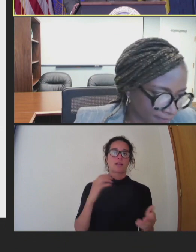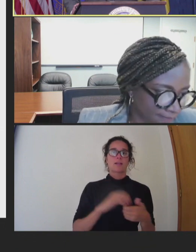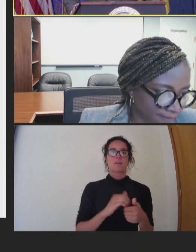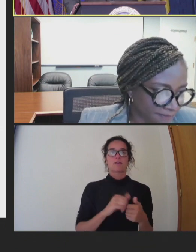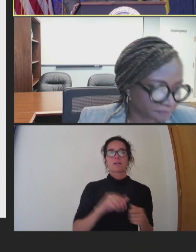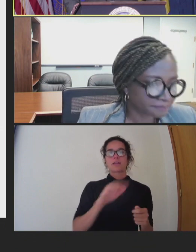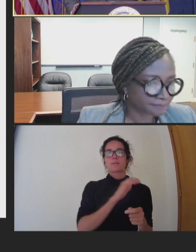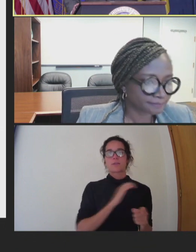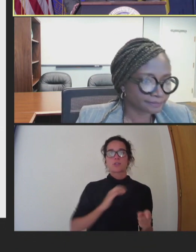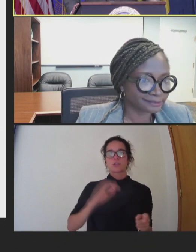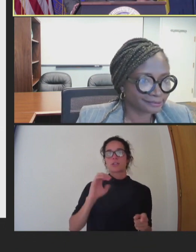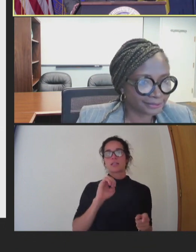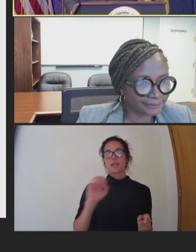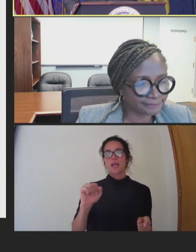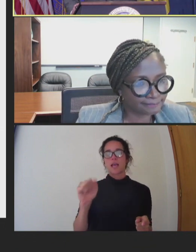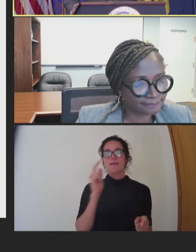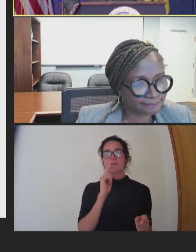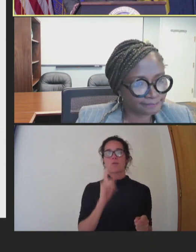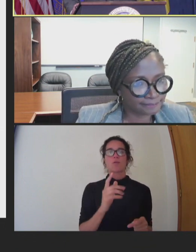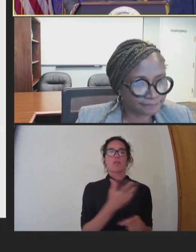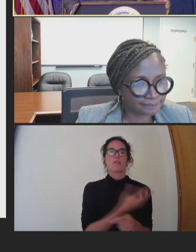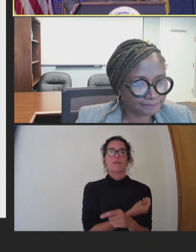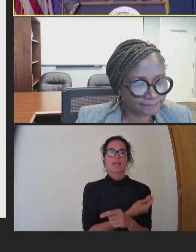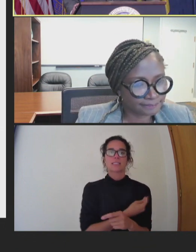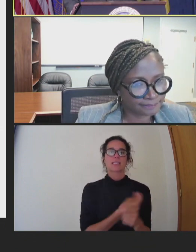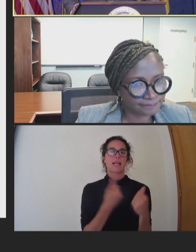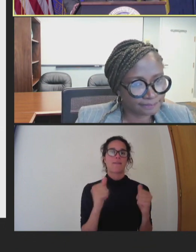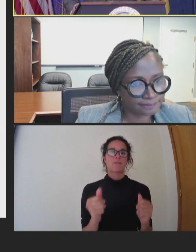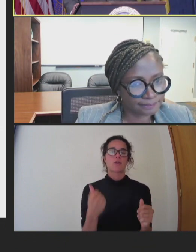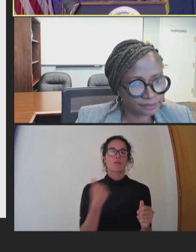we're going to talk to you -- we got this high-level overview of what we dealt with